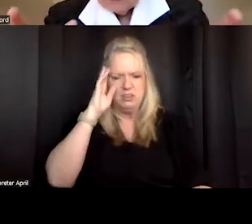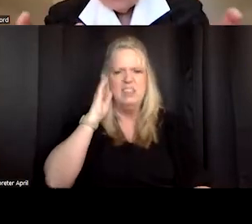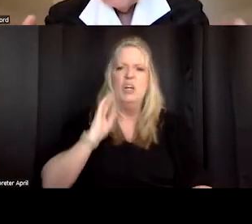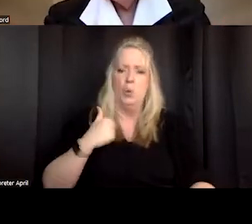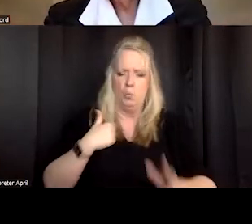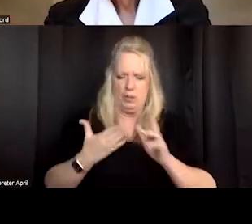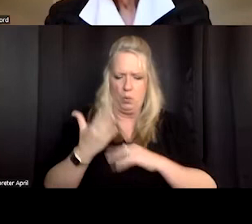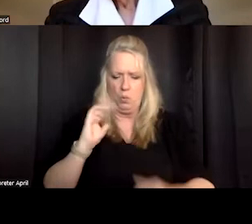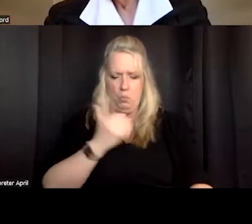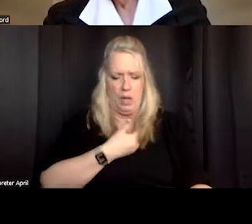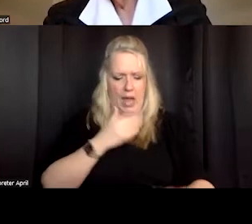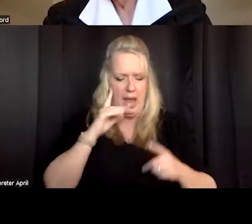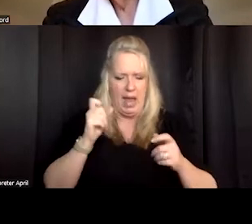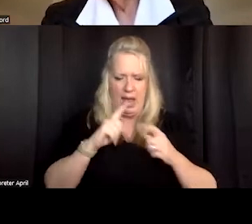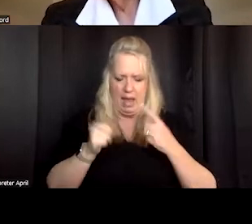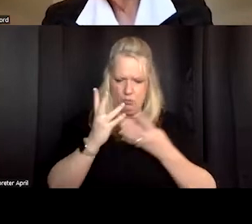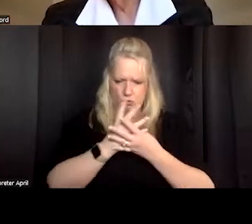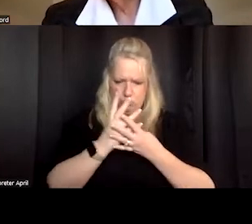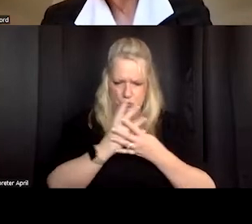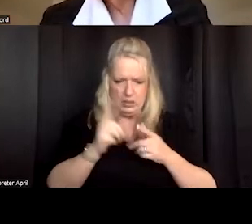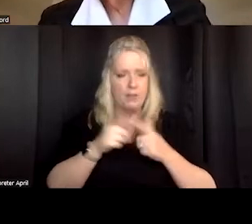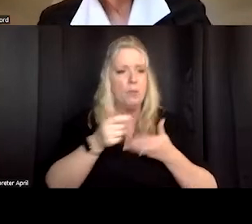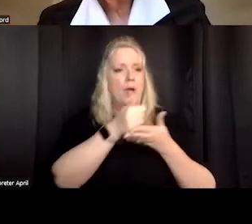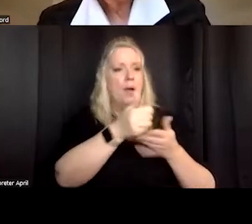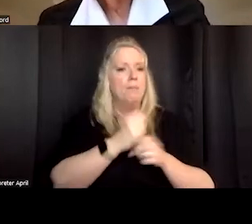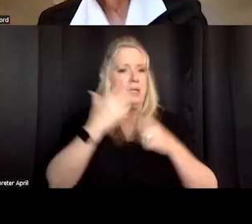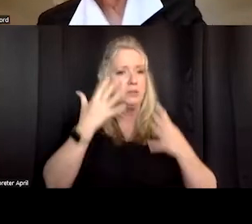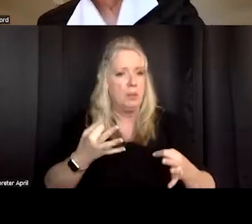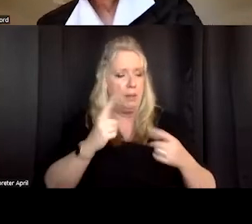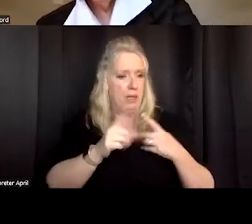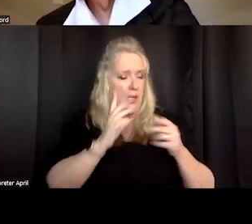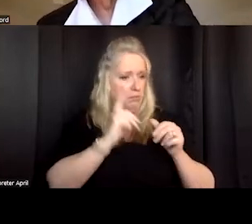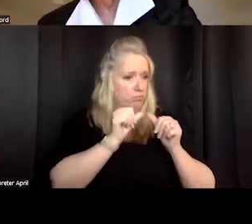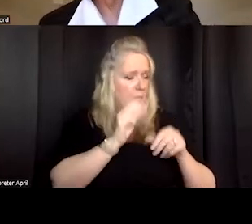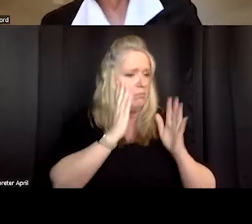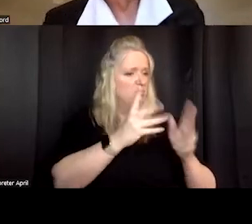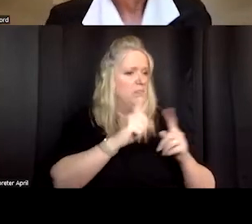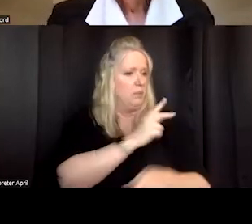SCREENING. THEN WE HELP THEM MAKE THE DECISION TO LEAVE THE PATIENT ON SITE OR TRANSPORT.